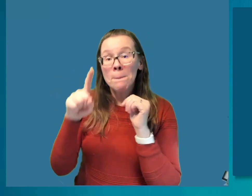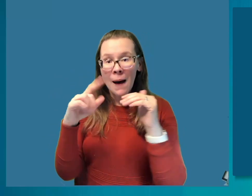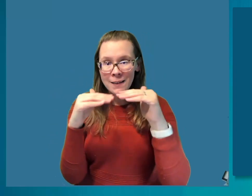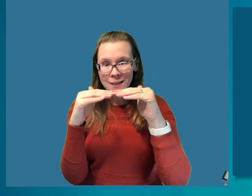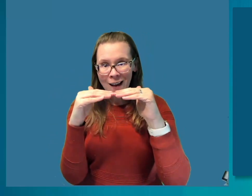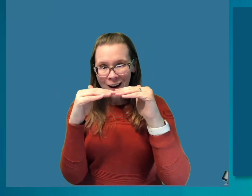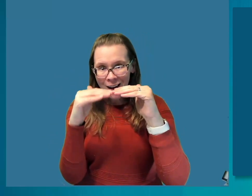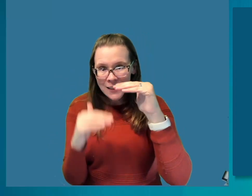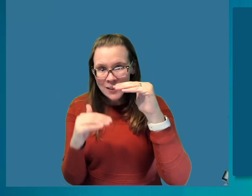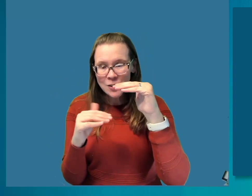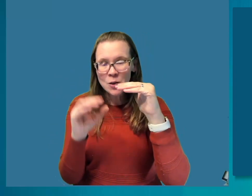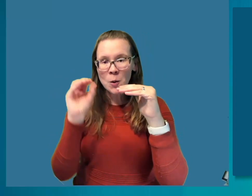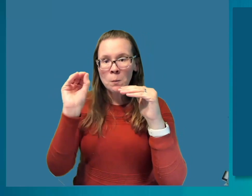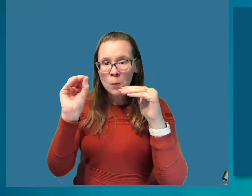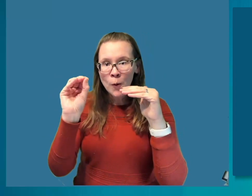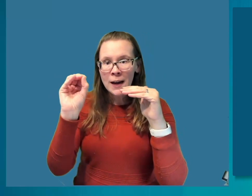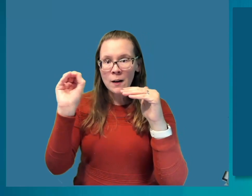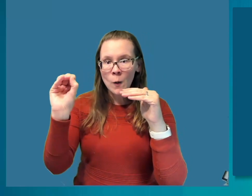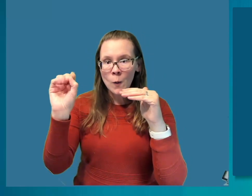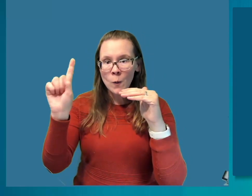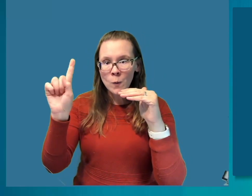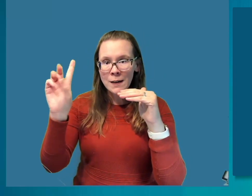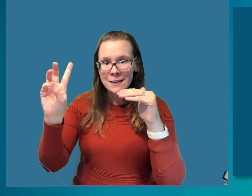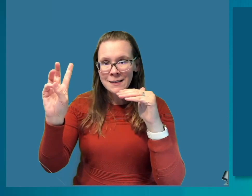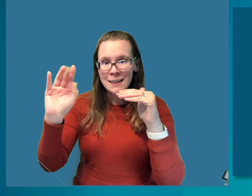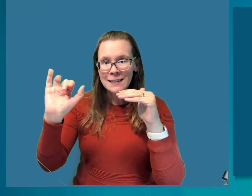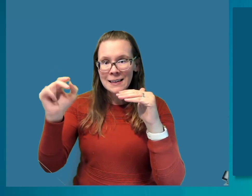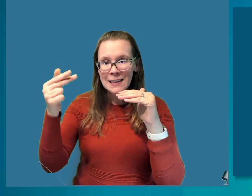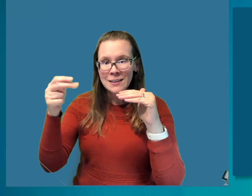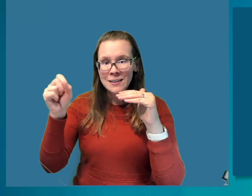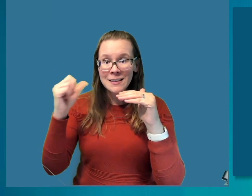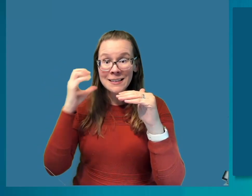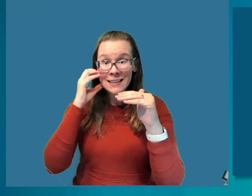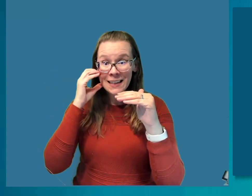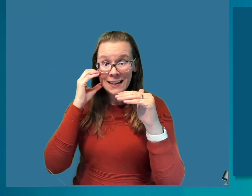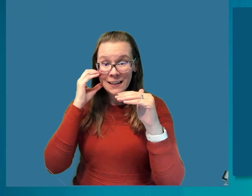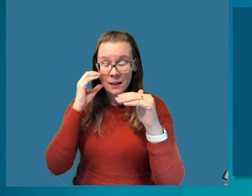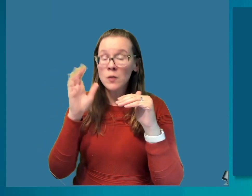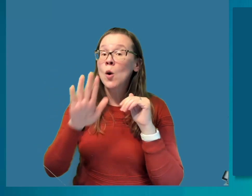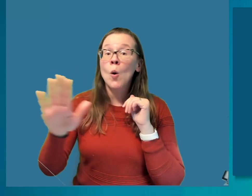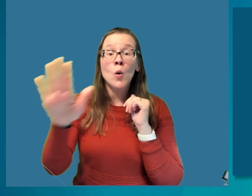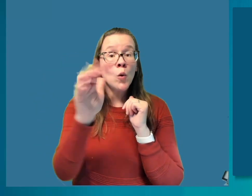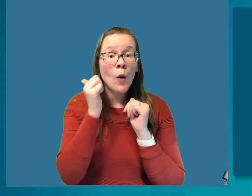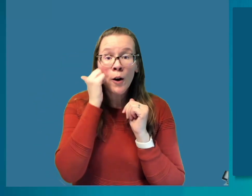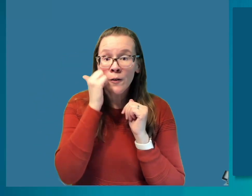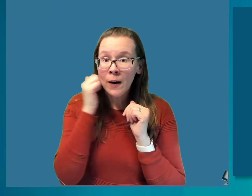and they have a cheaper stamp. But that postcard has to be less than 0.016 in